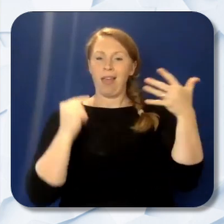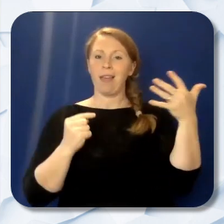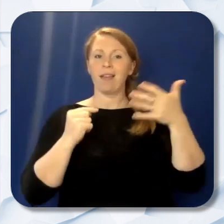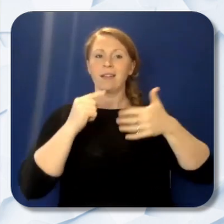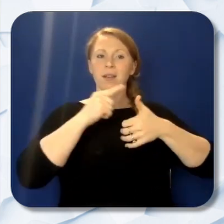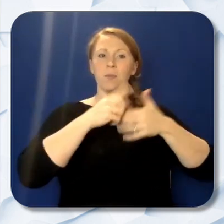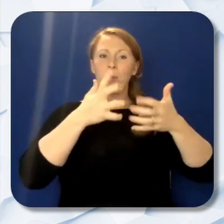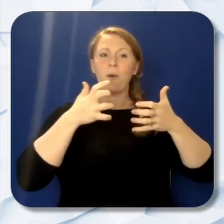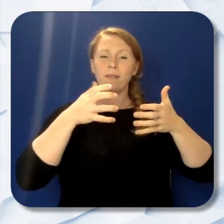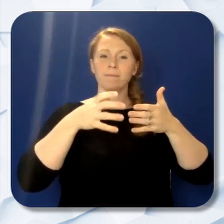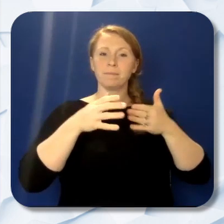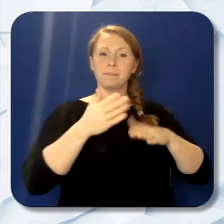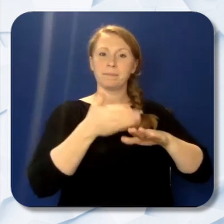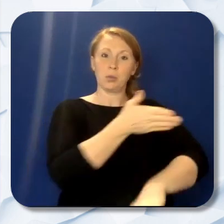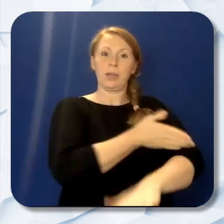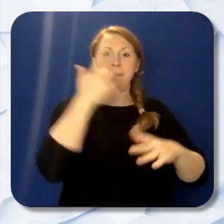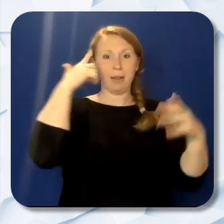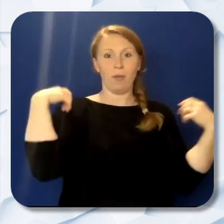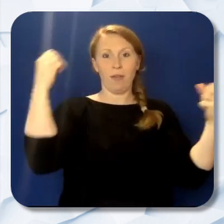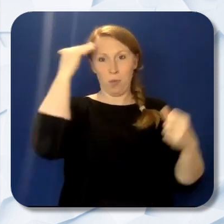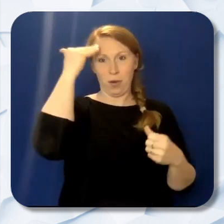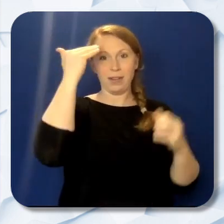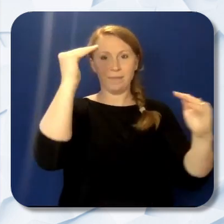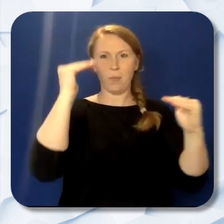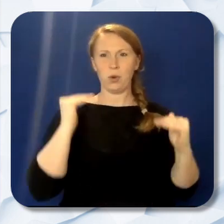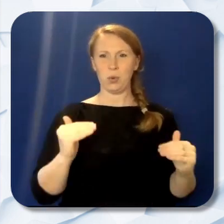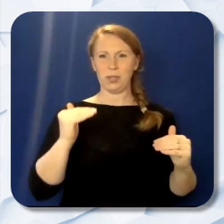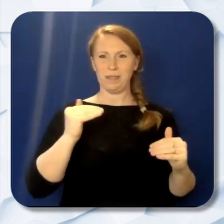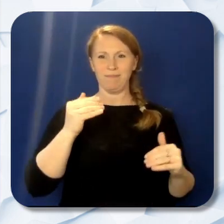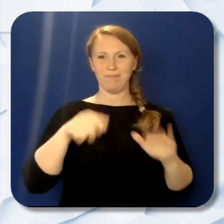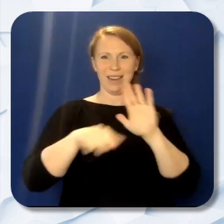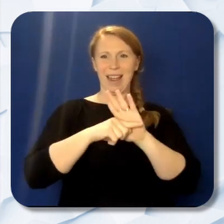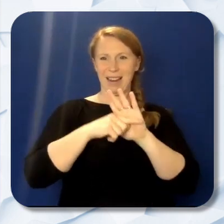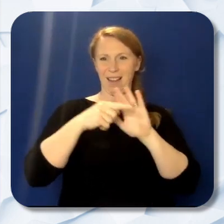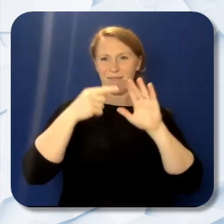on mental illness. California, which provides orientation trainings and sample club activities,